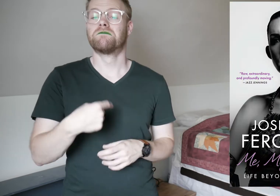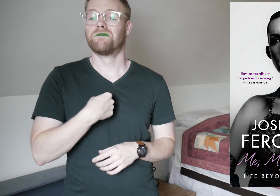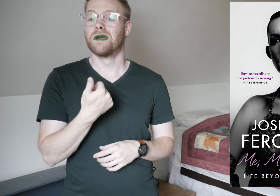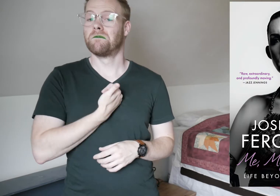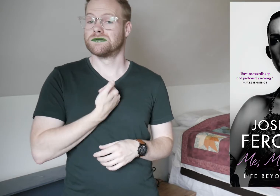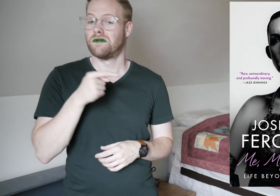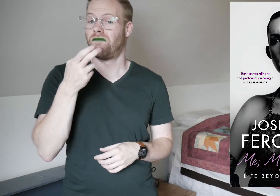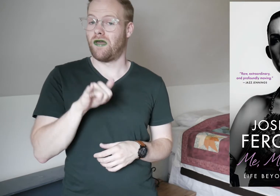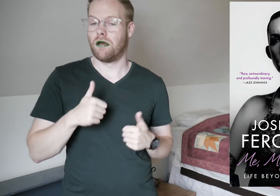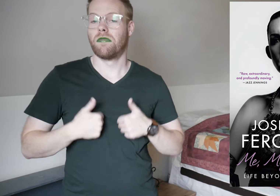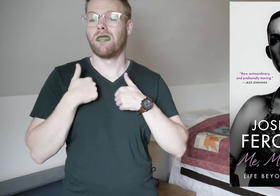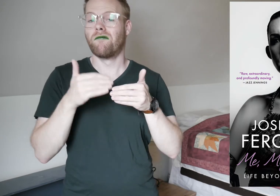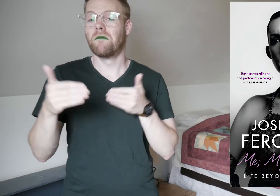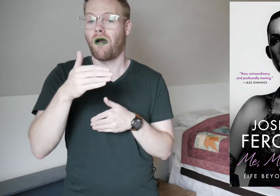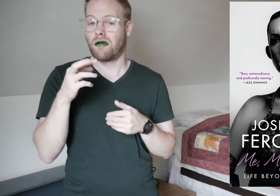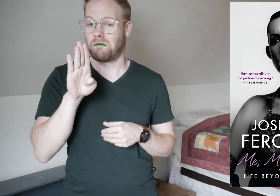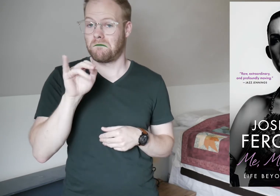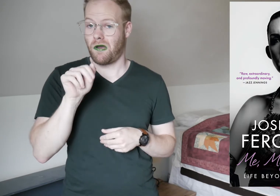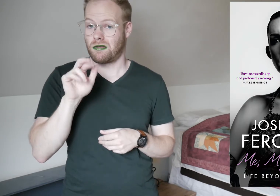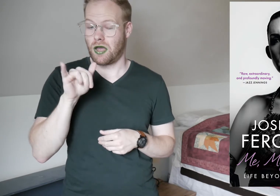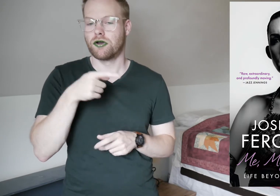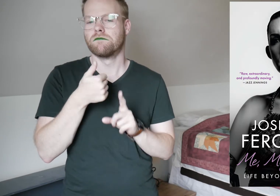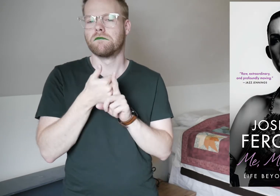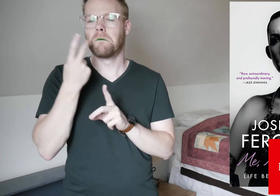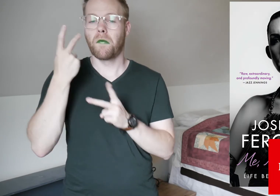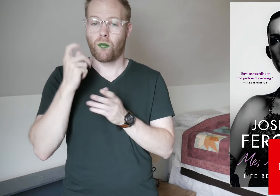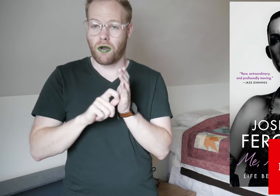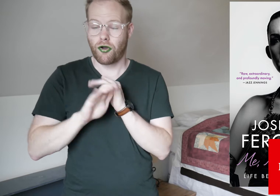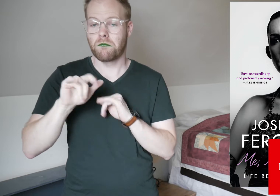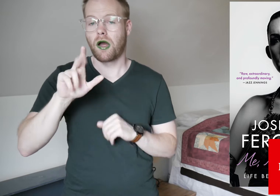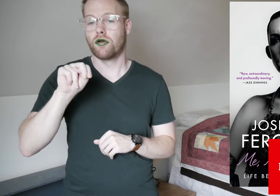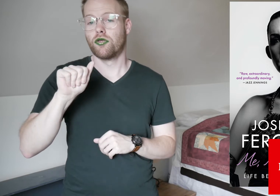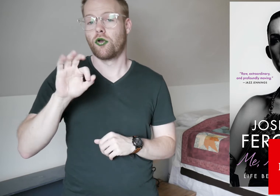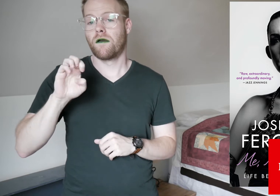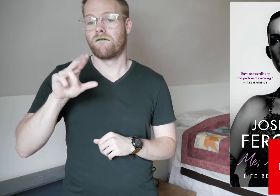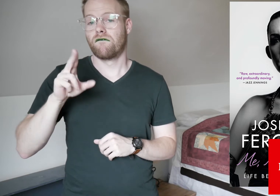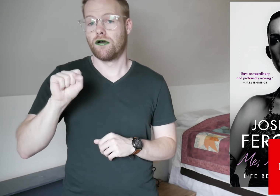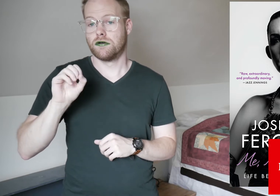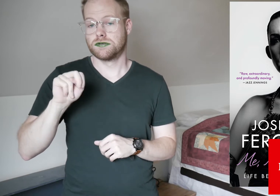Me, Myself, They: Life Beyond the Binary is a Memoir by Luna Ferguson.